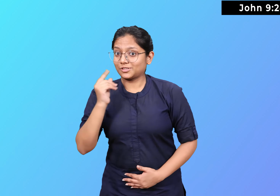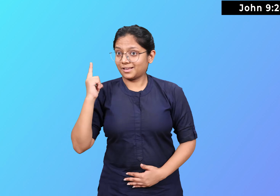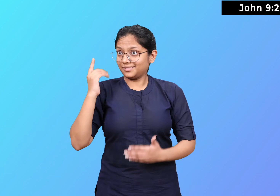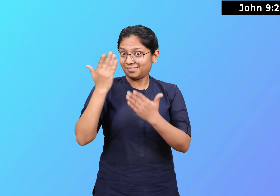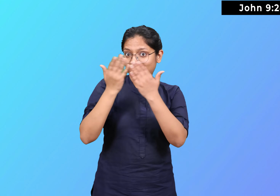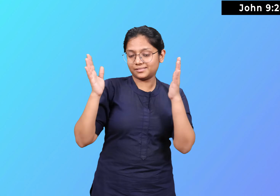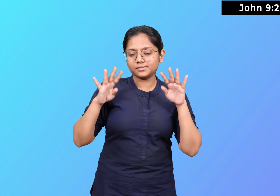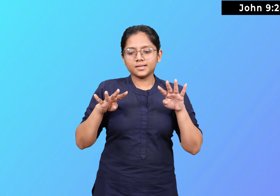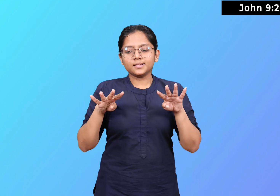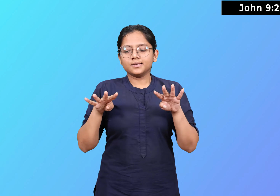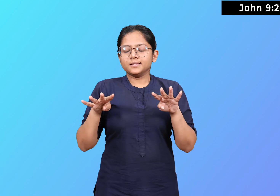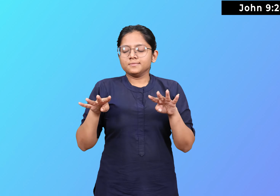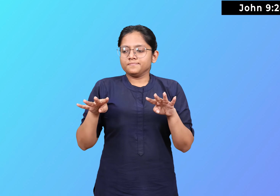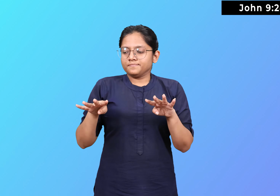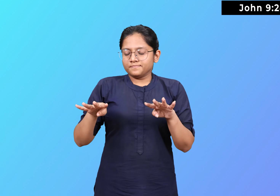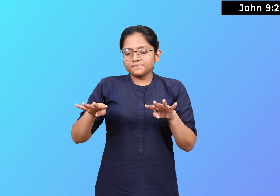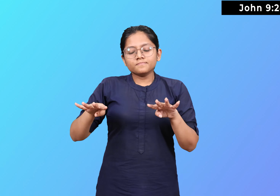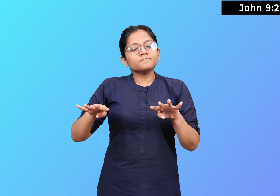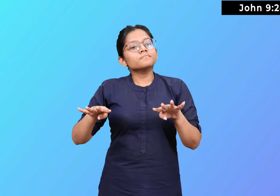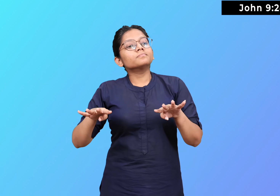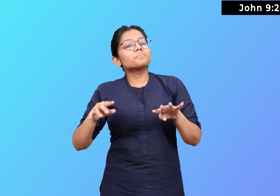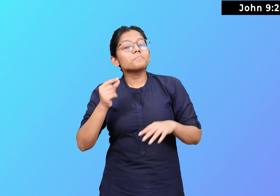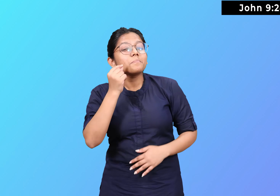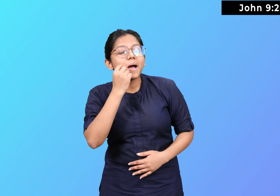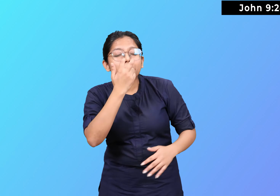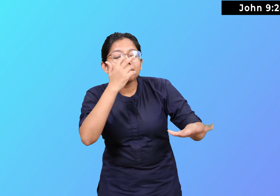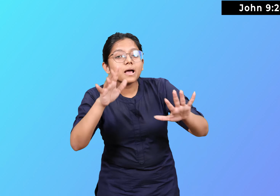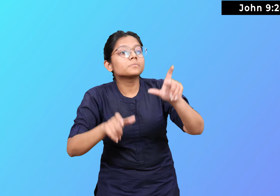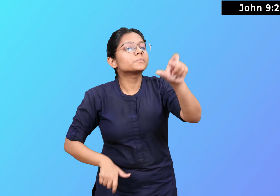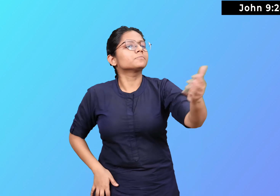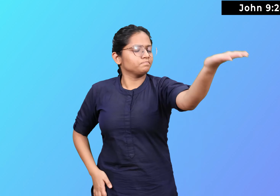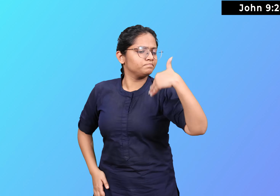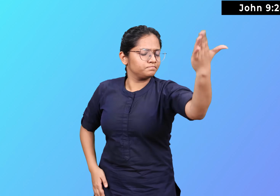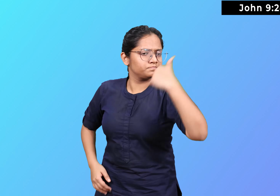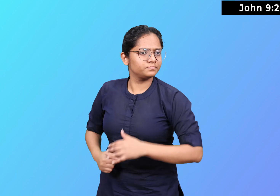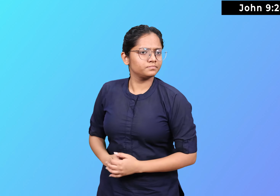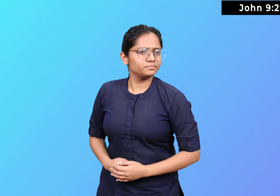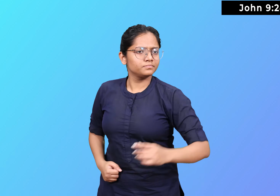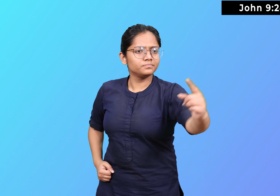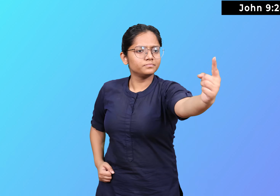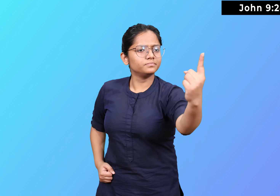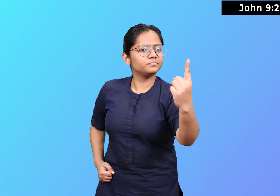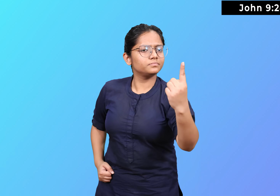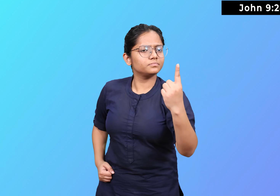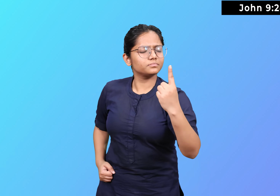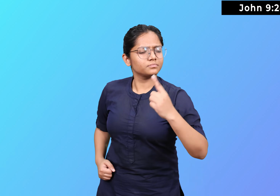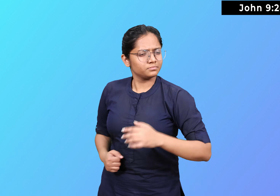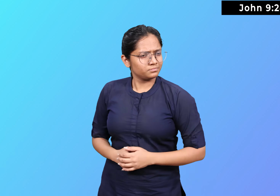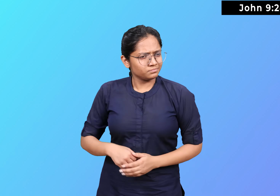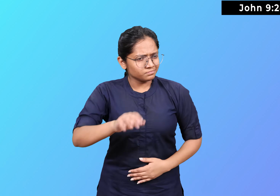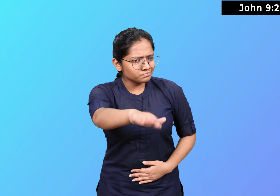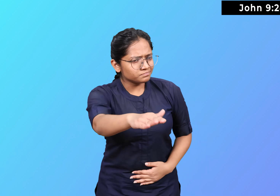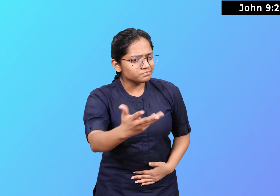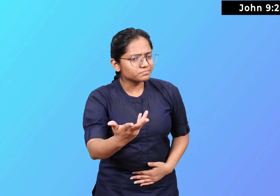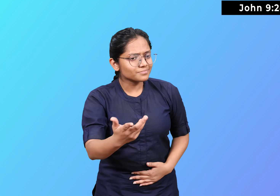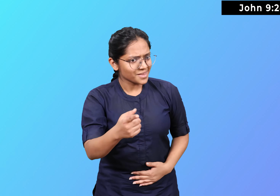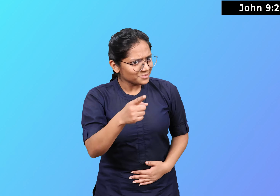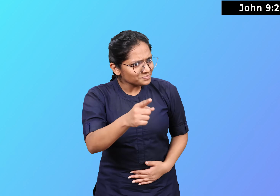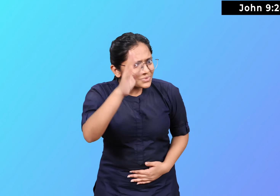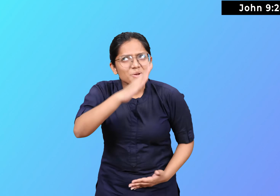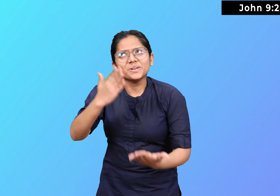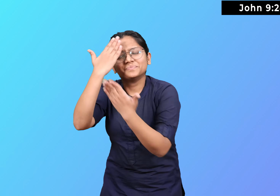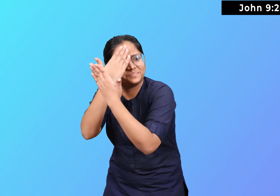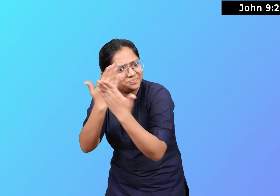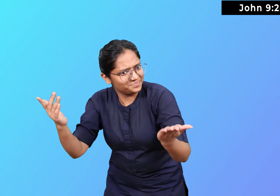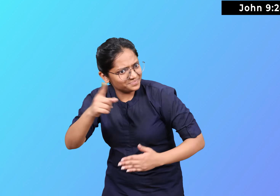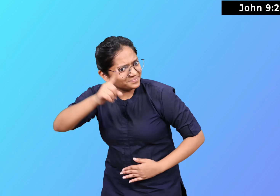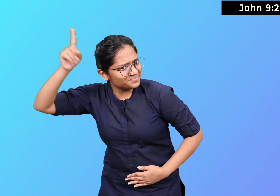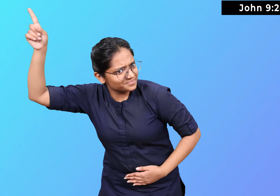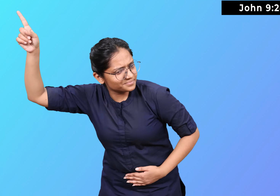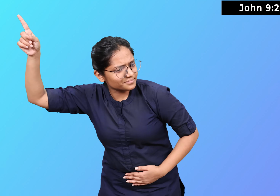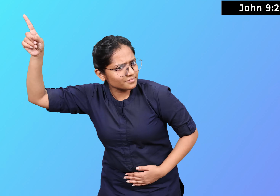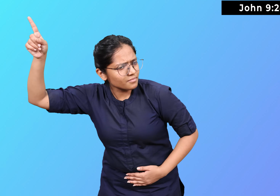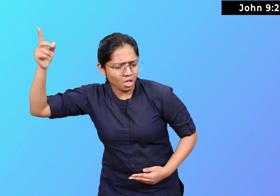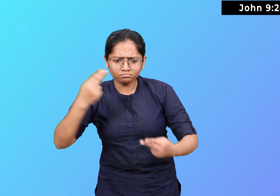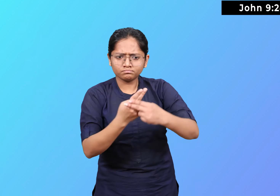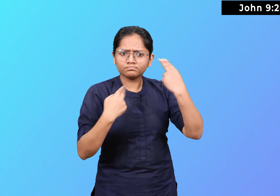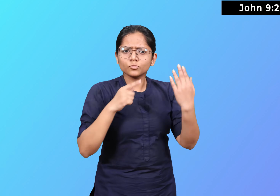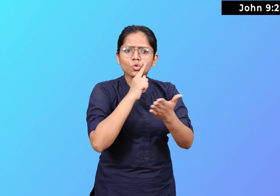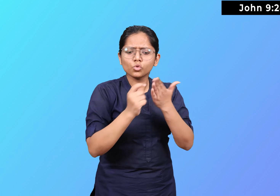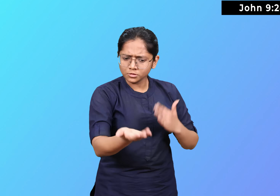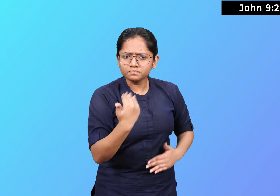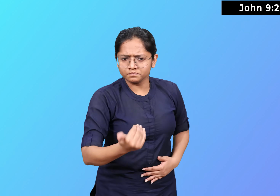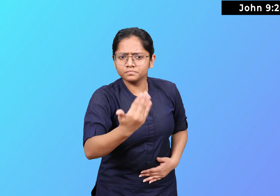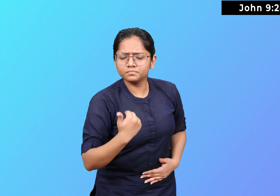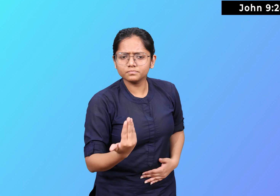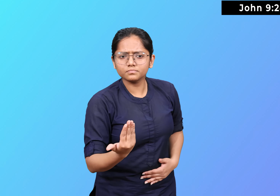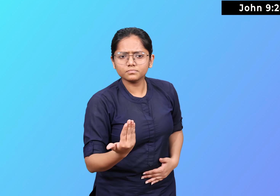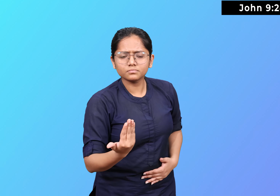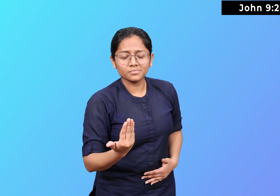So the Jewish leaders called the man who had been blind. They told him to come in again. They said, “You should honour God and tell us the truth.